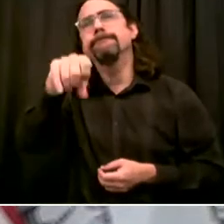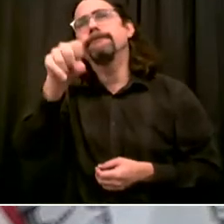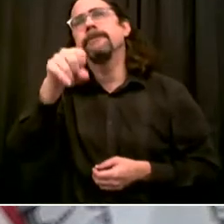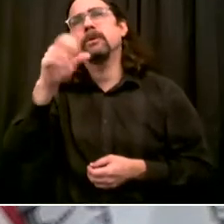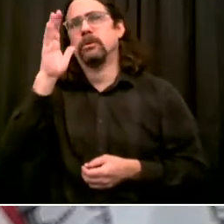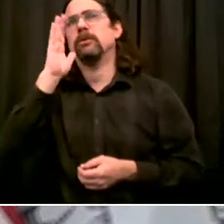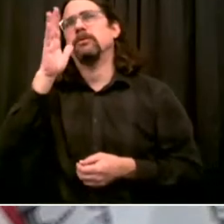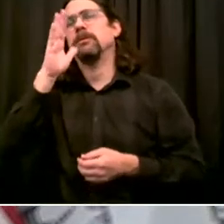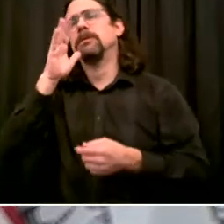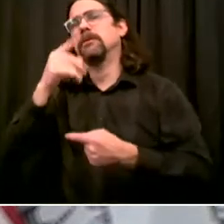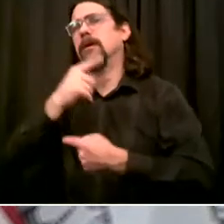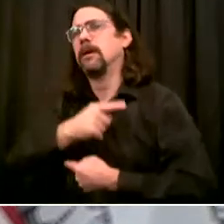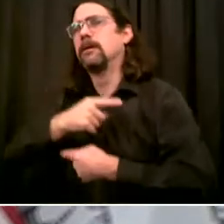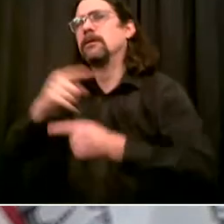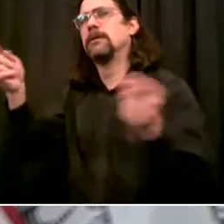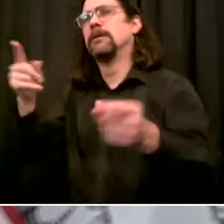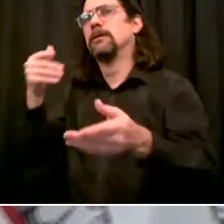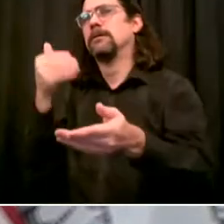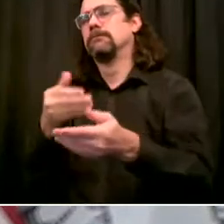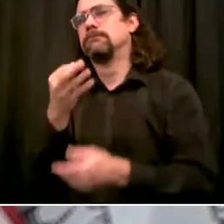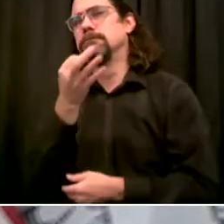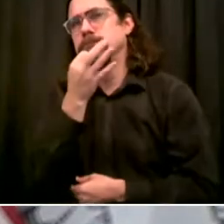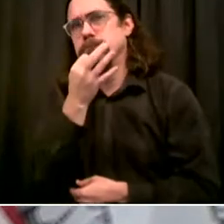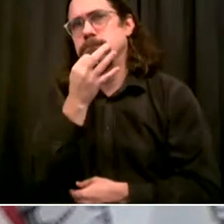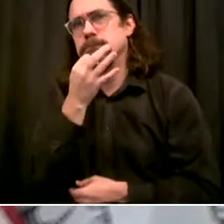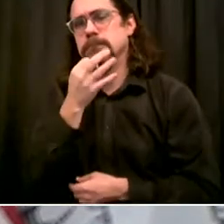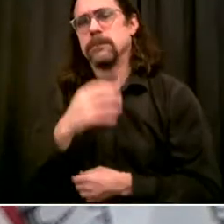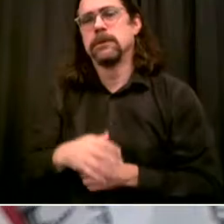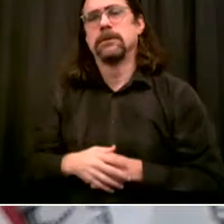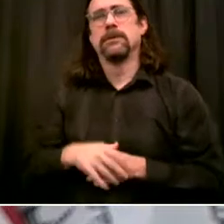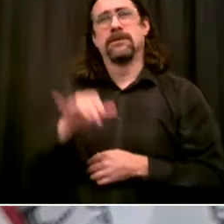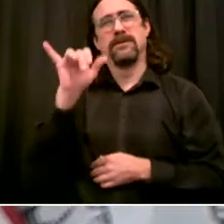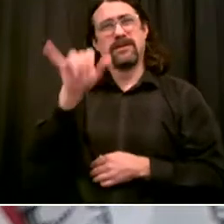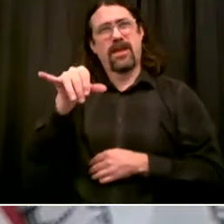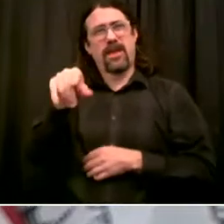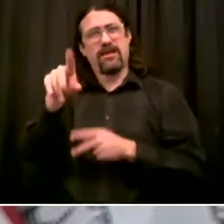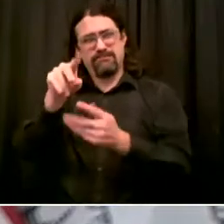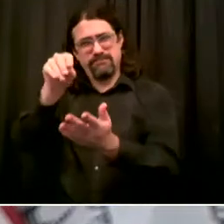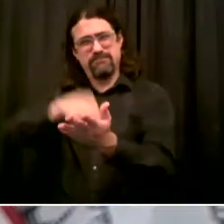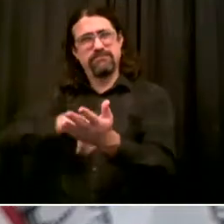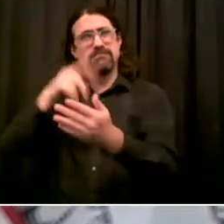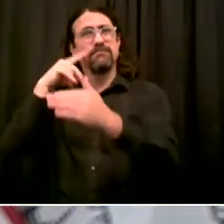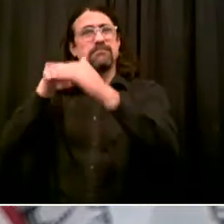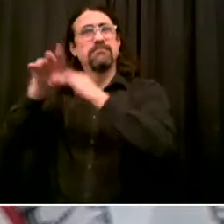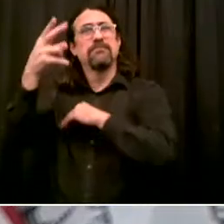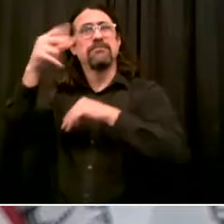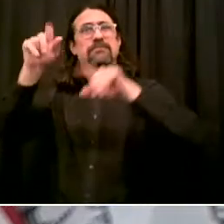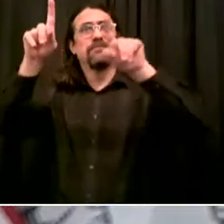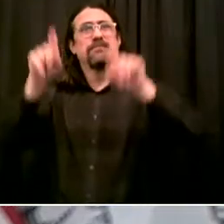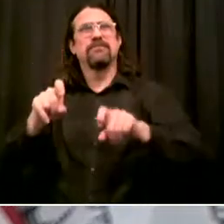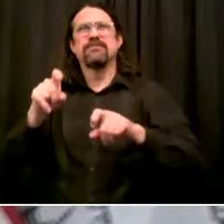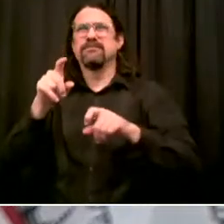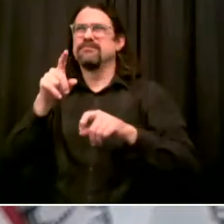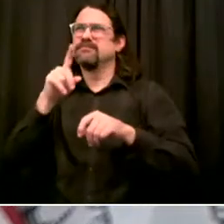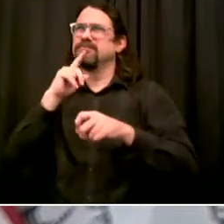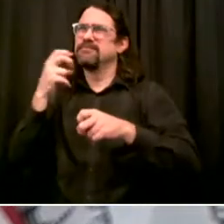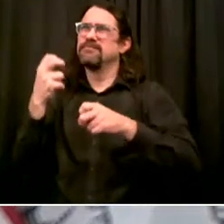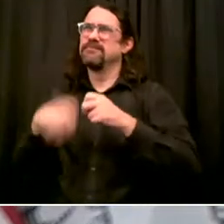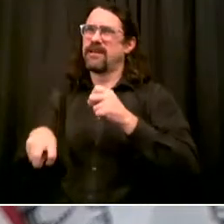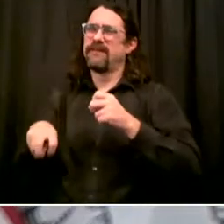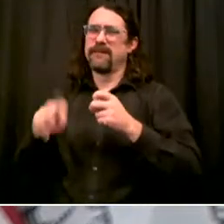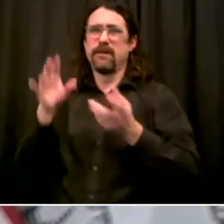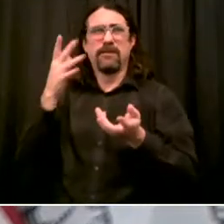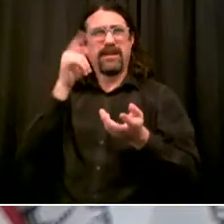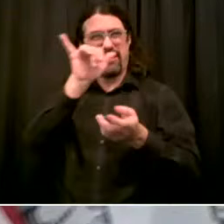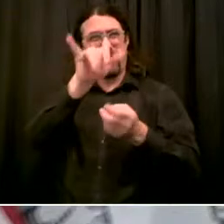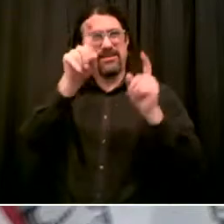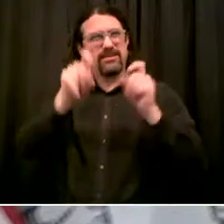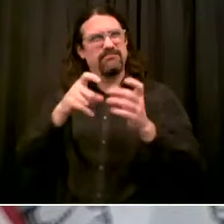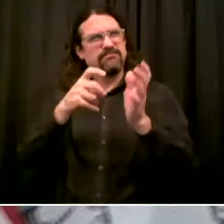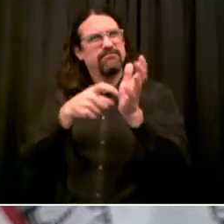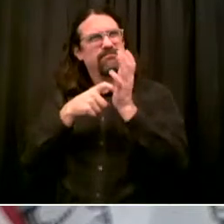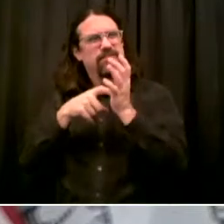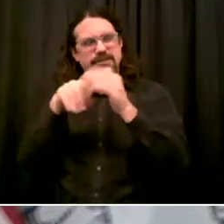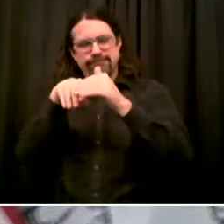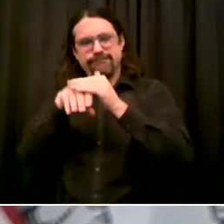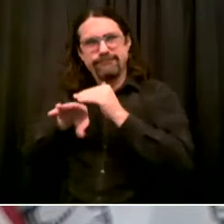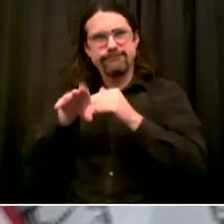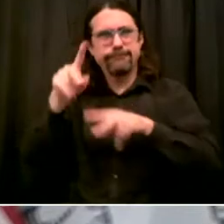LIKE ADMINISTERING A UIST